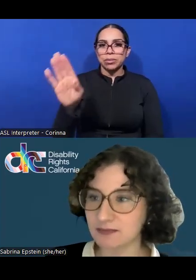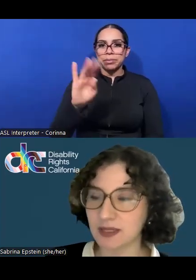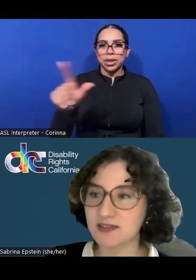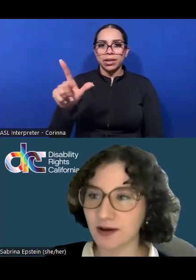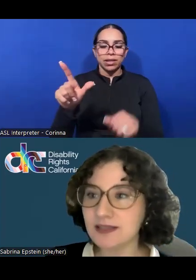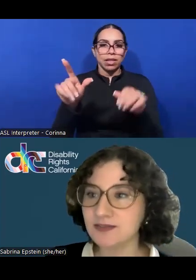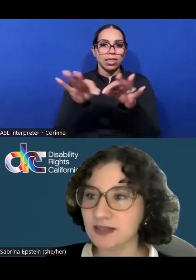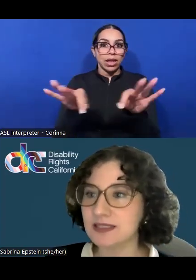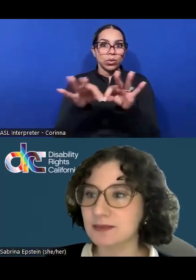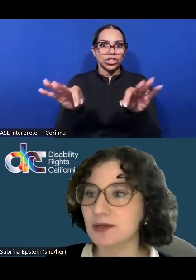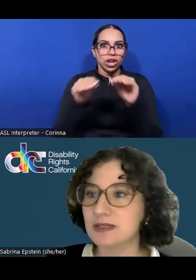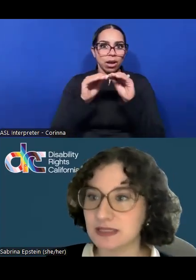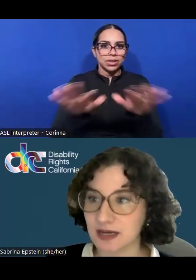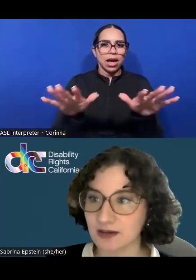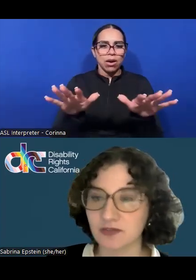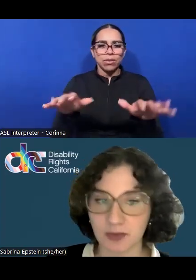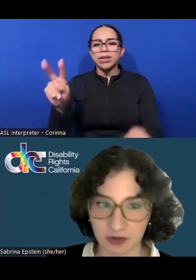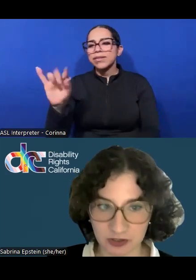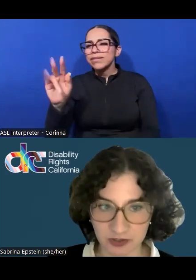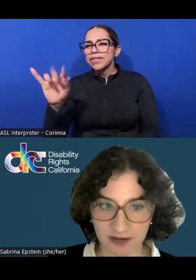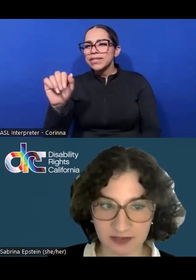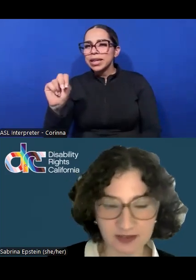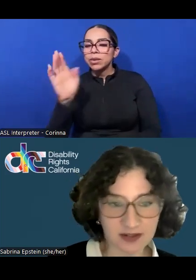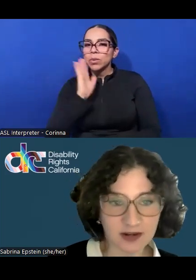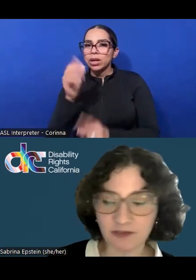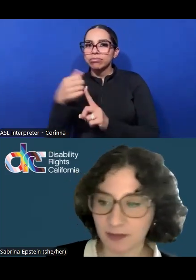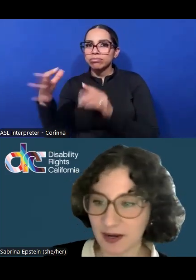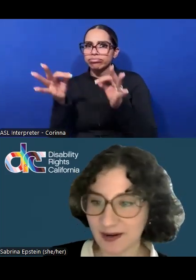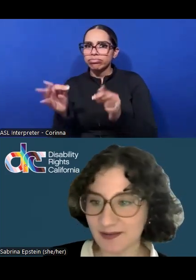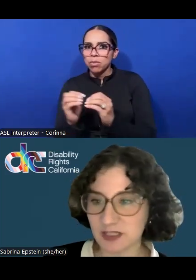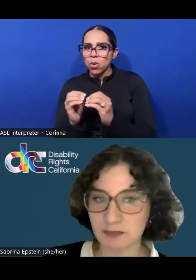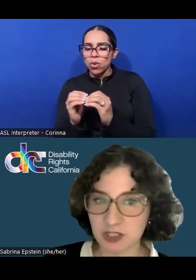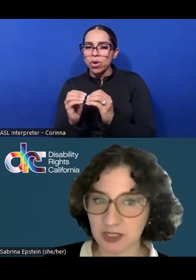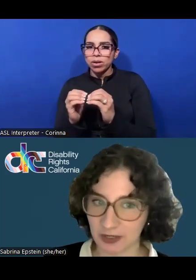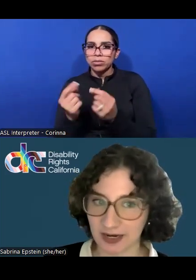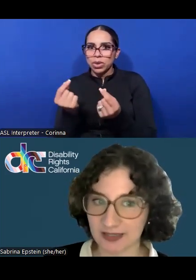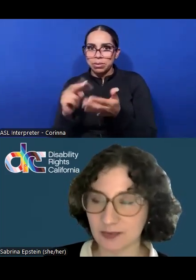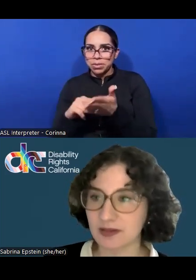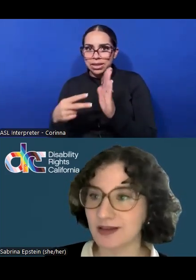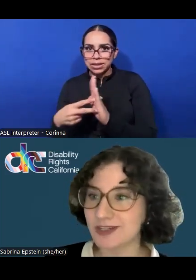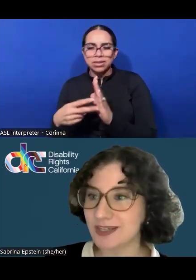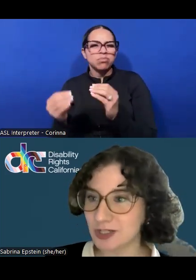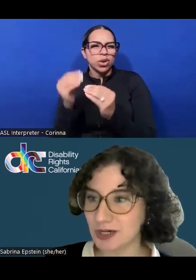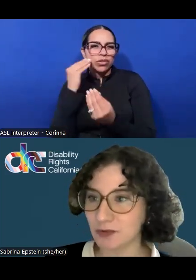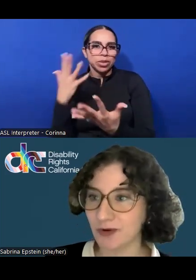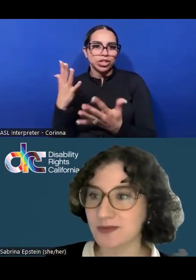But it's starting to fill in some of those details from the first draft. From there, there's budget hearings where the legislature performs